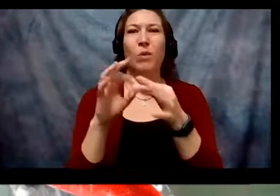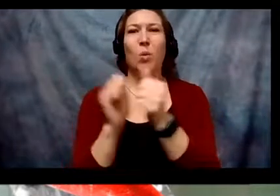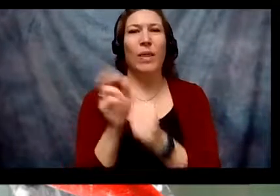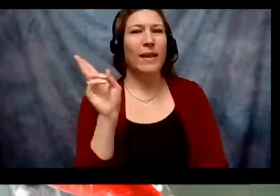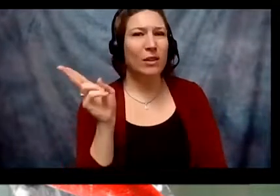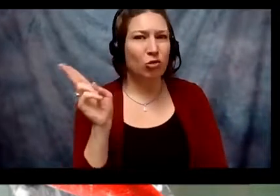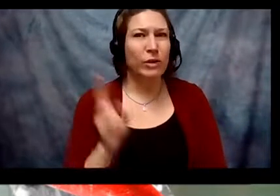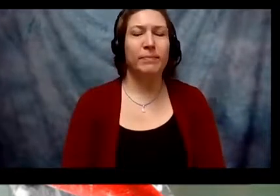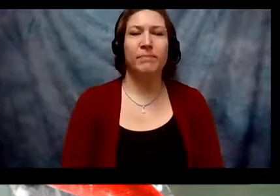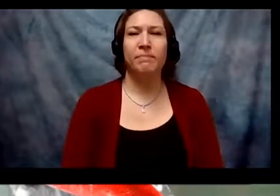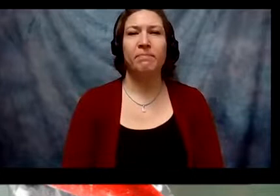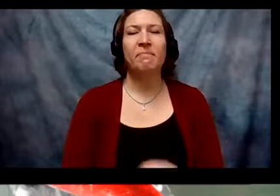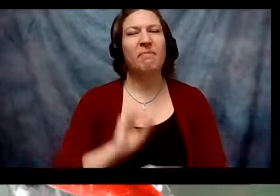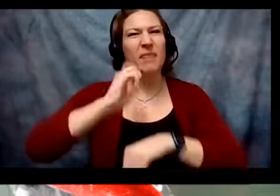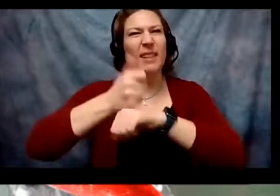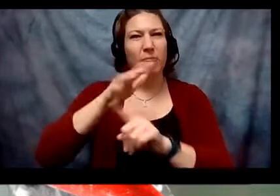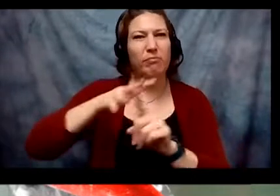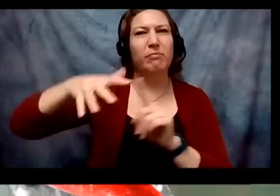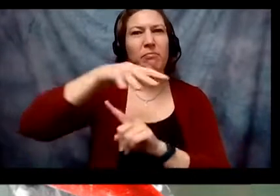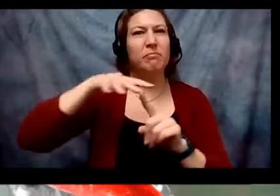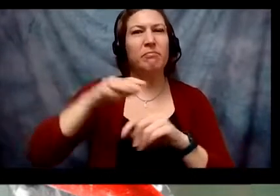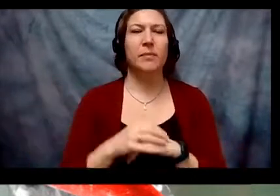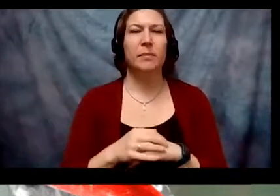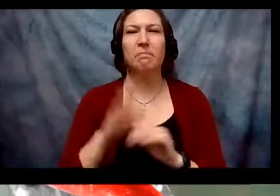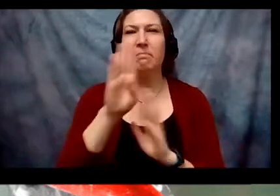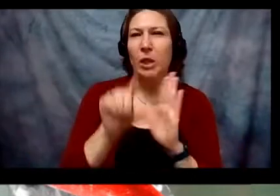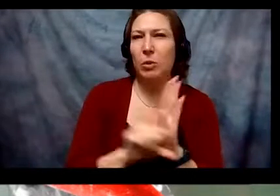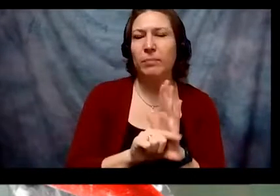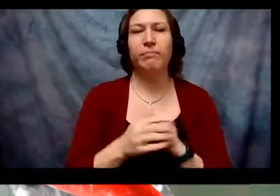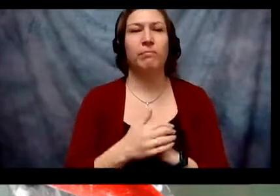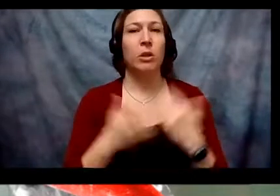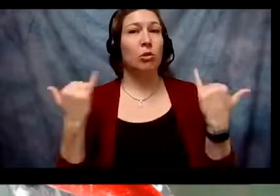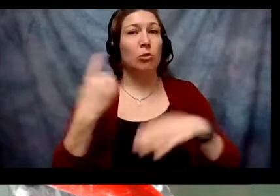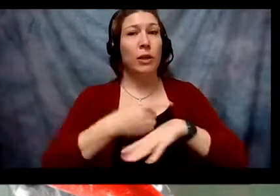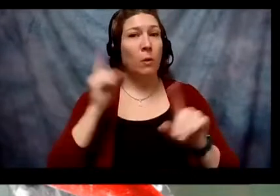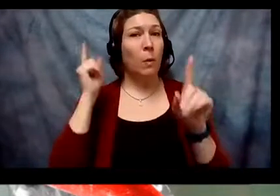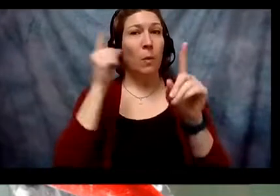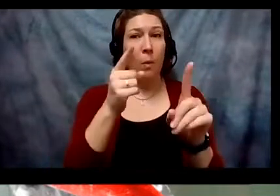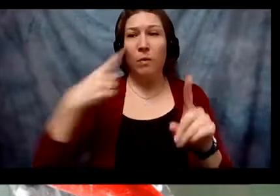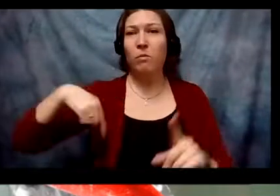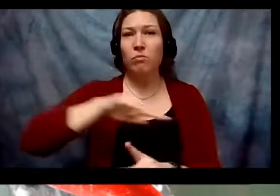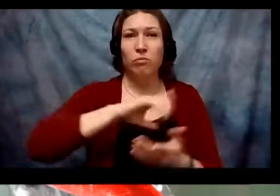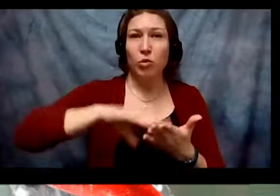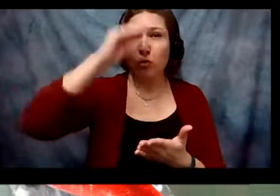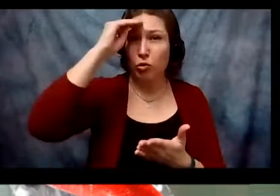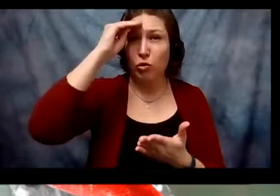Today's goal is that we can all learn enough to take individual and collective action